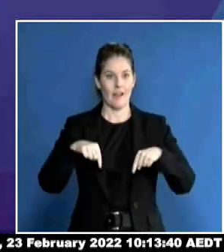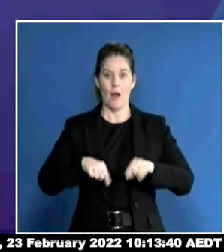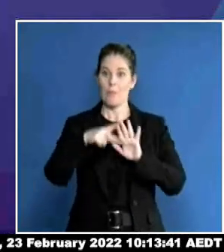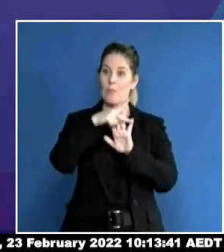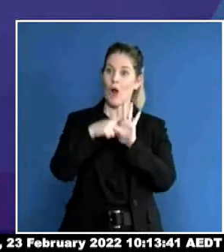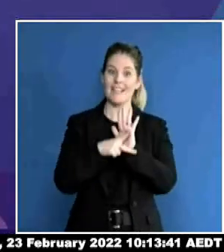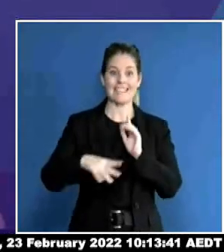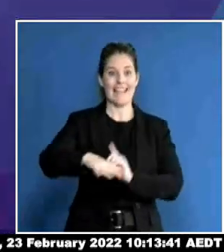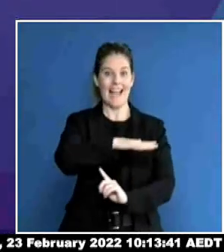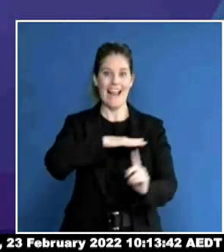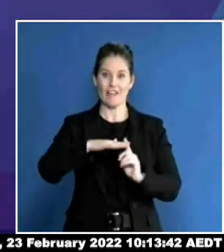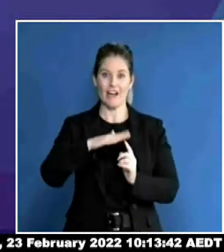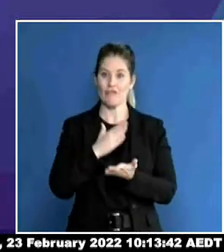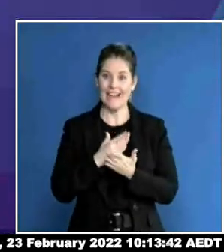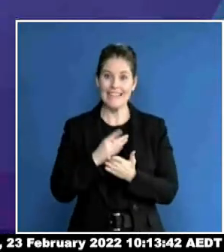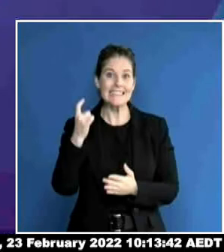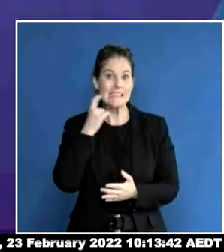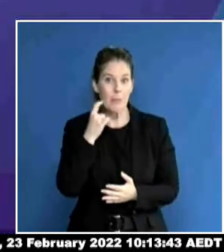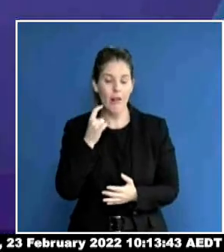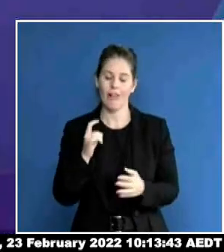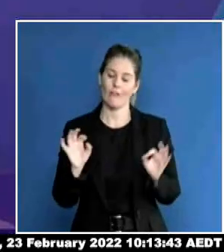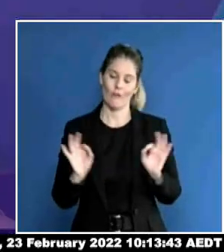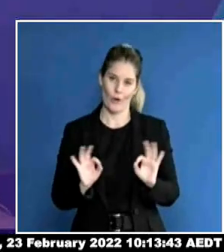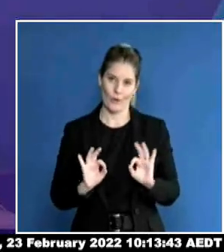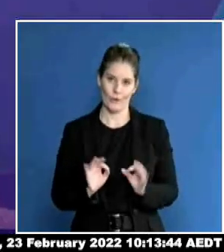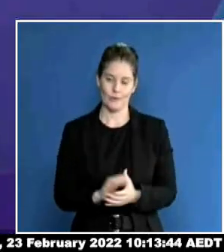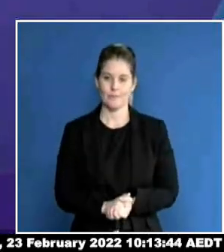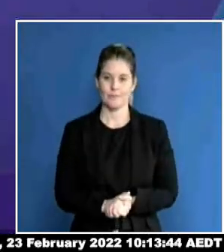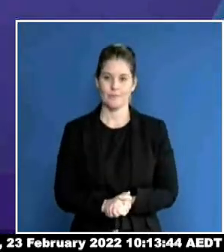I will now take appearances. Good morning, Chair.